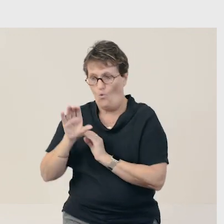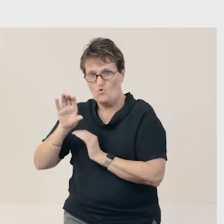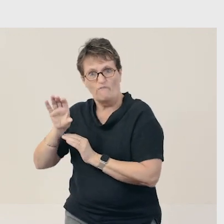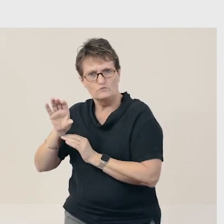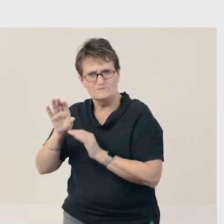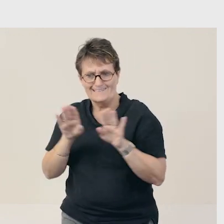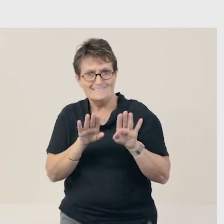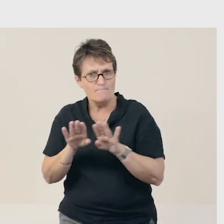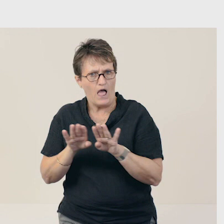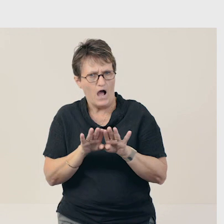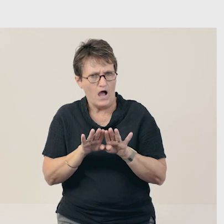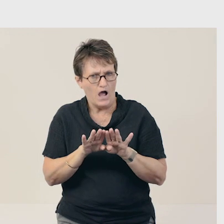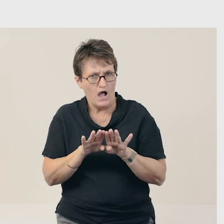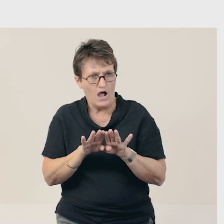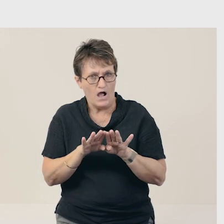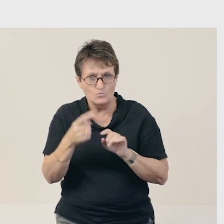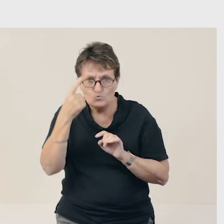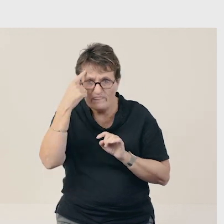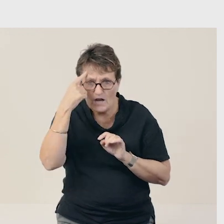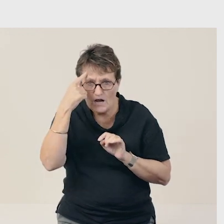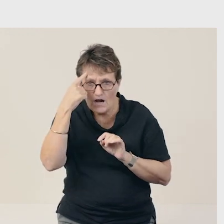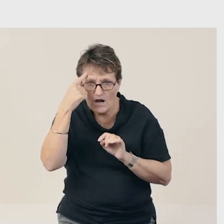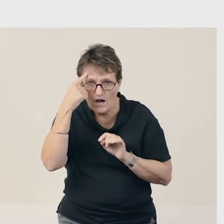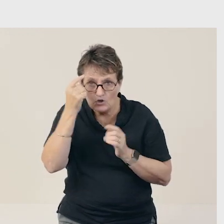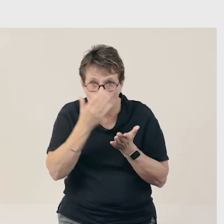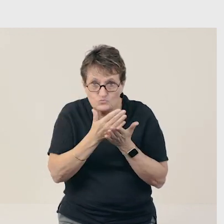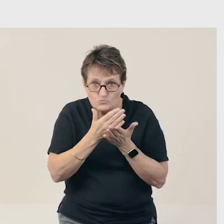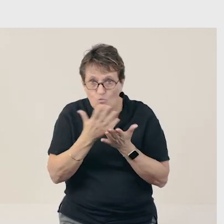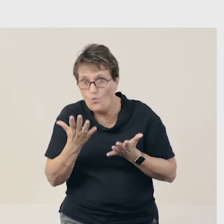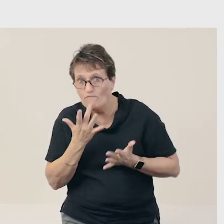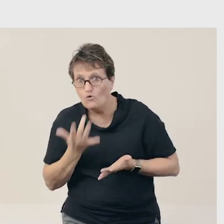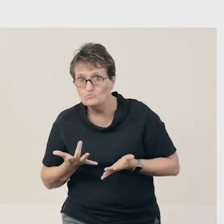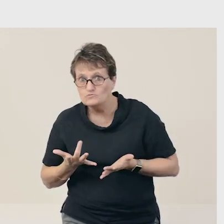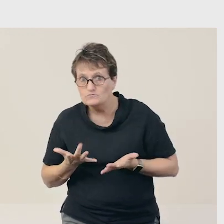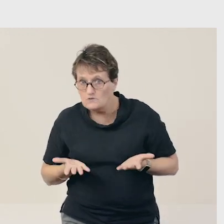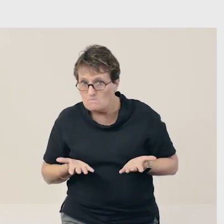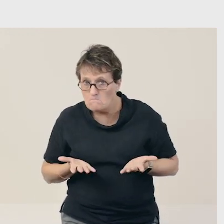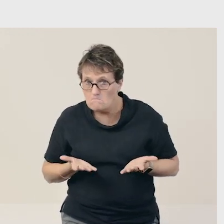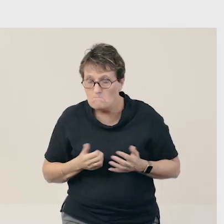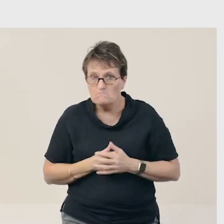What do you think? True or false?